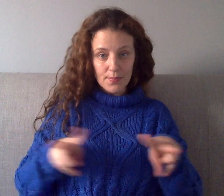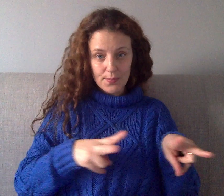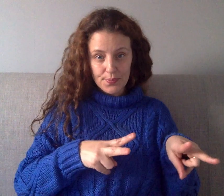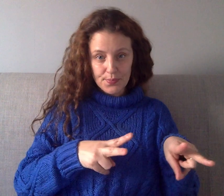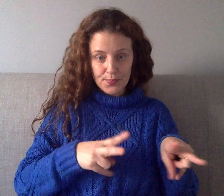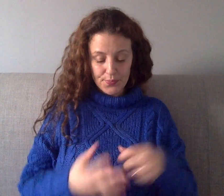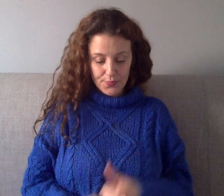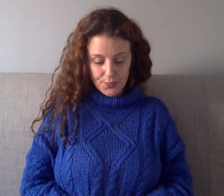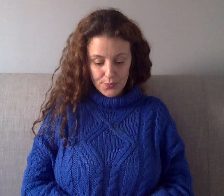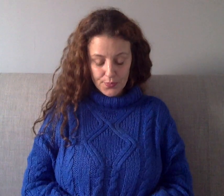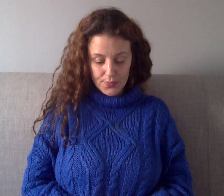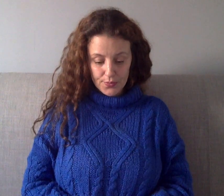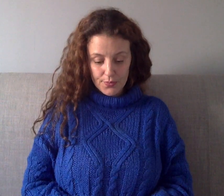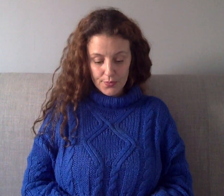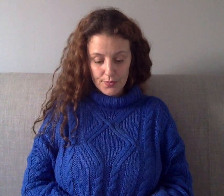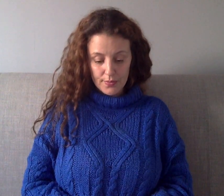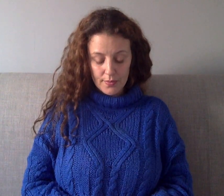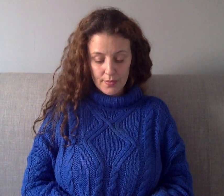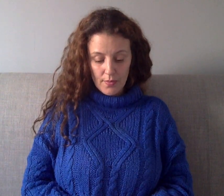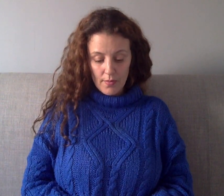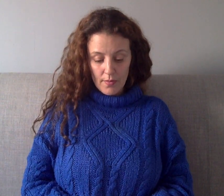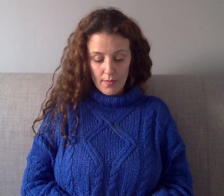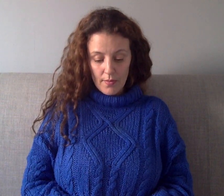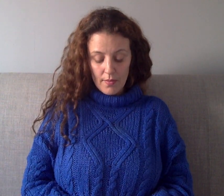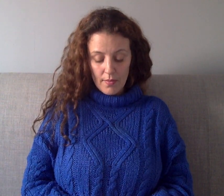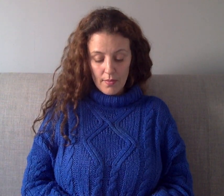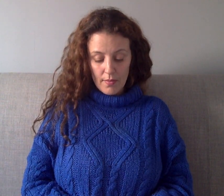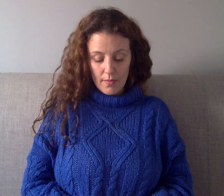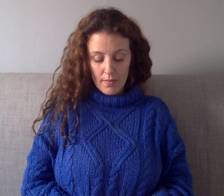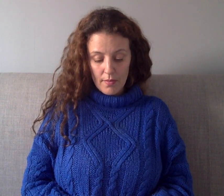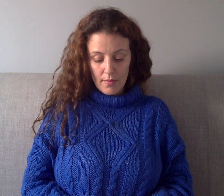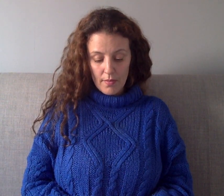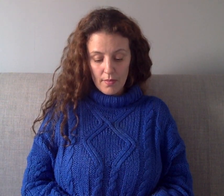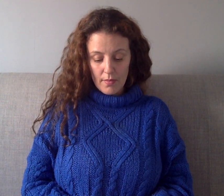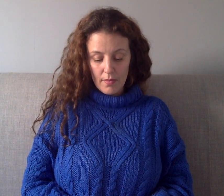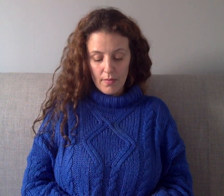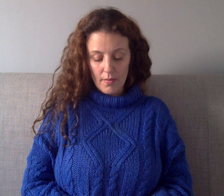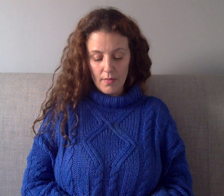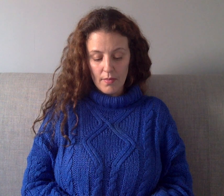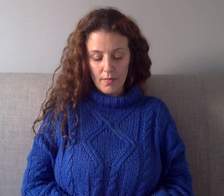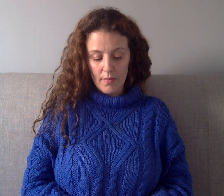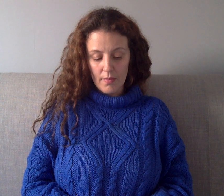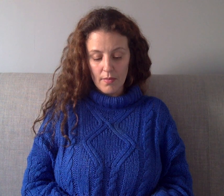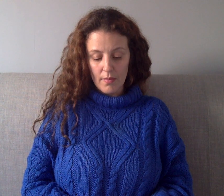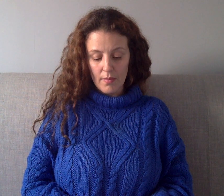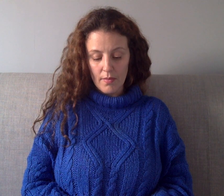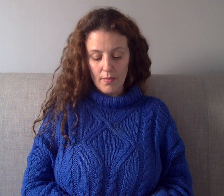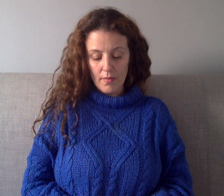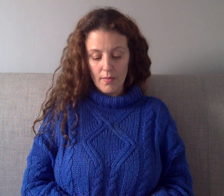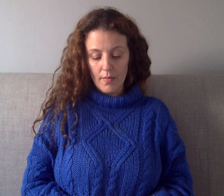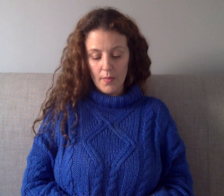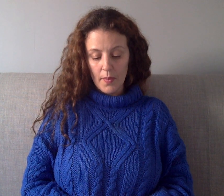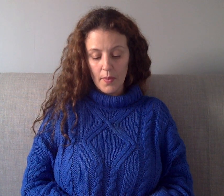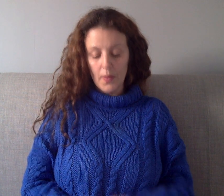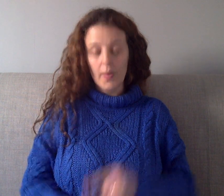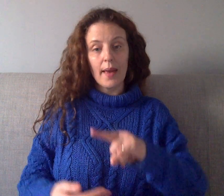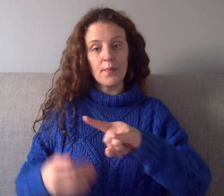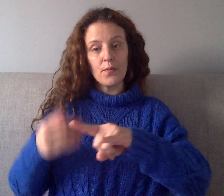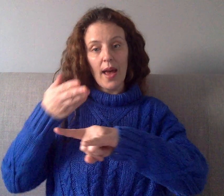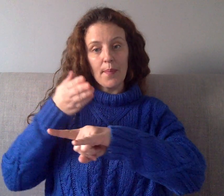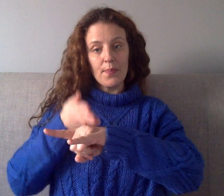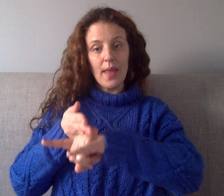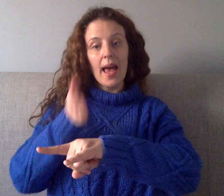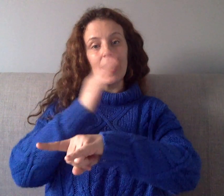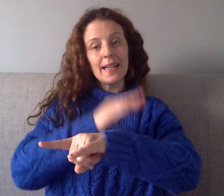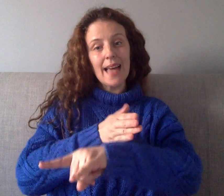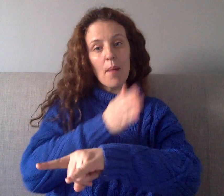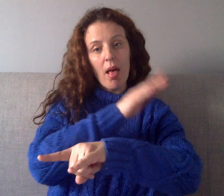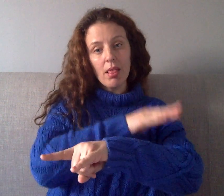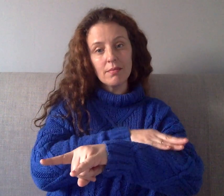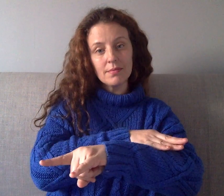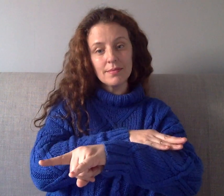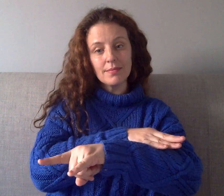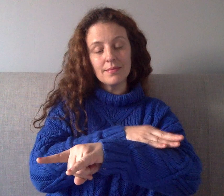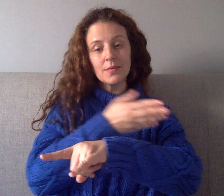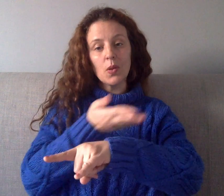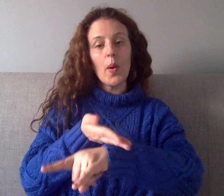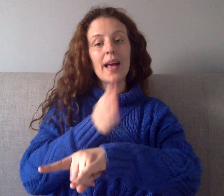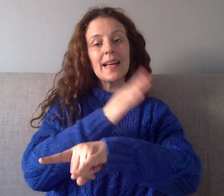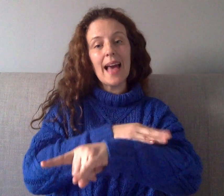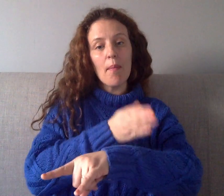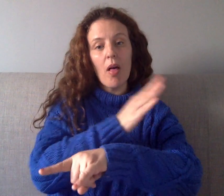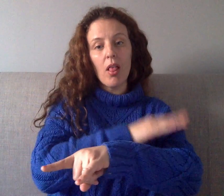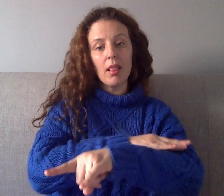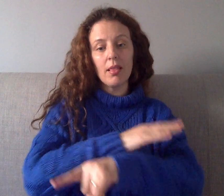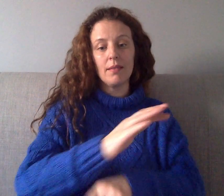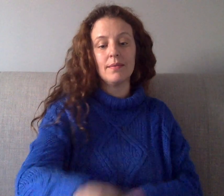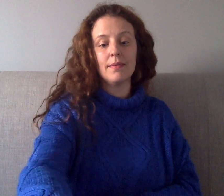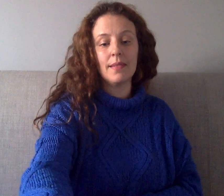CAMEL